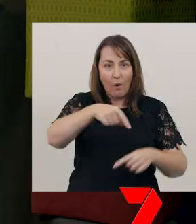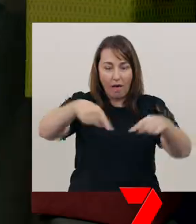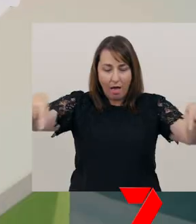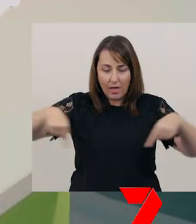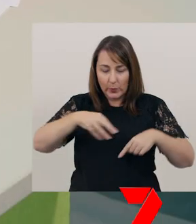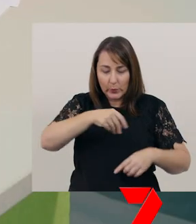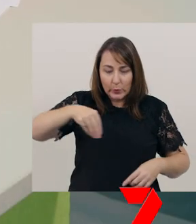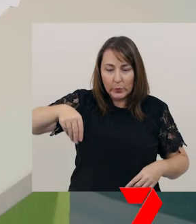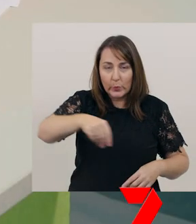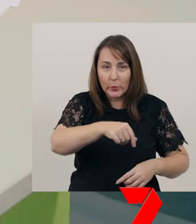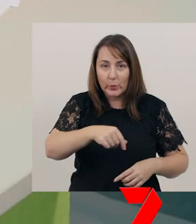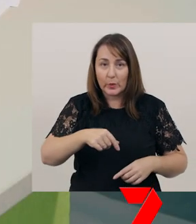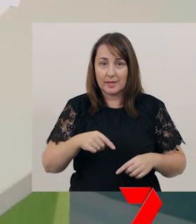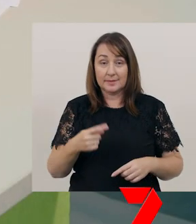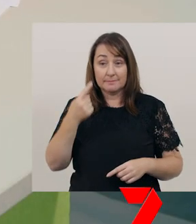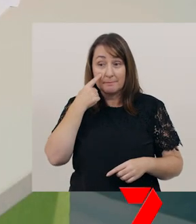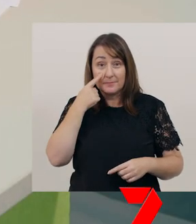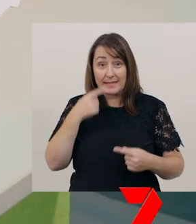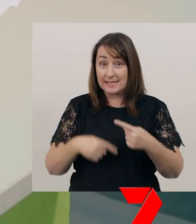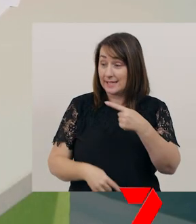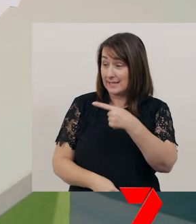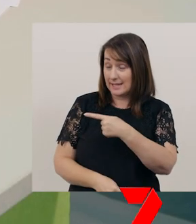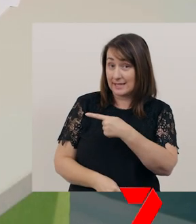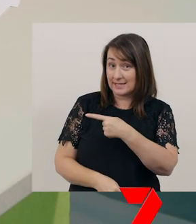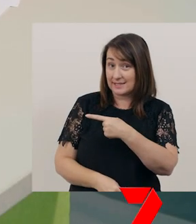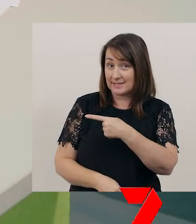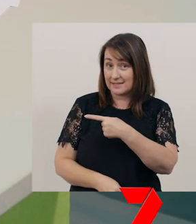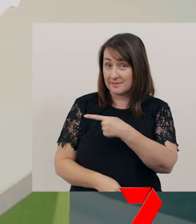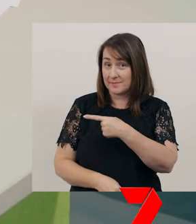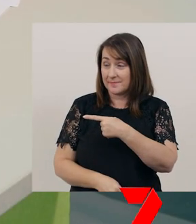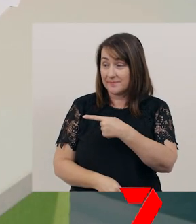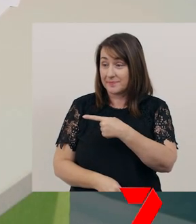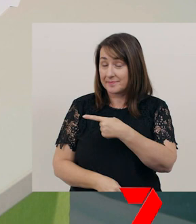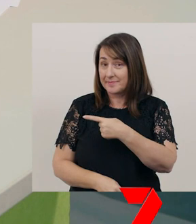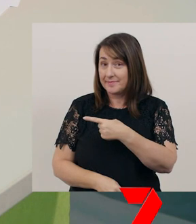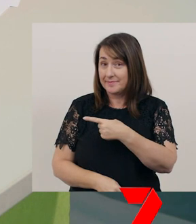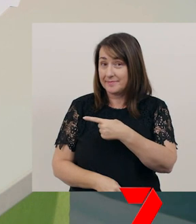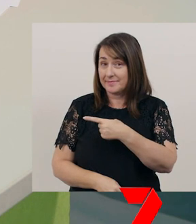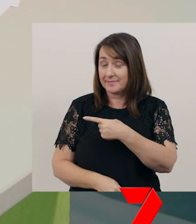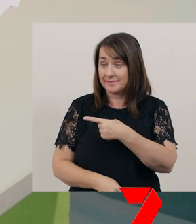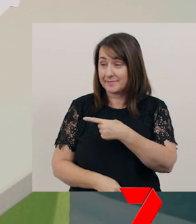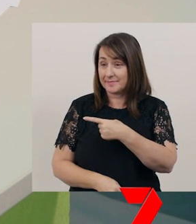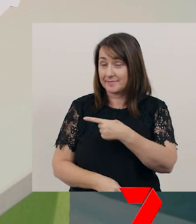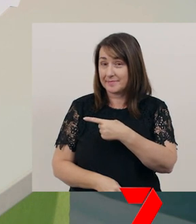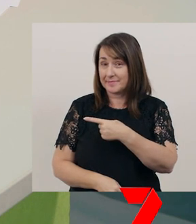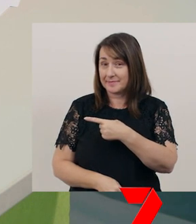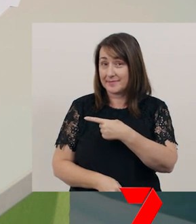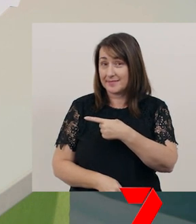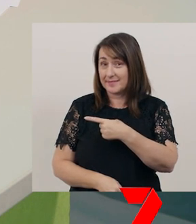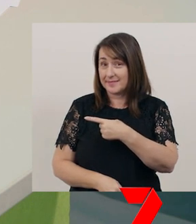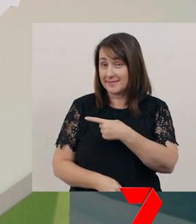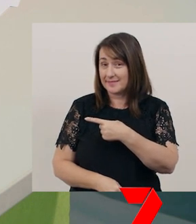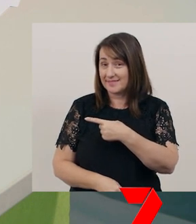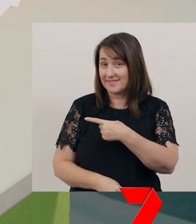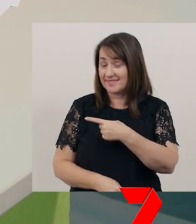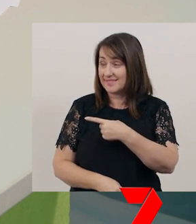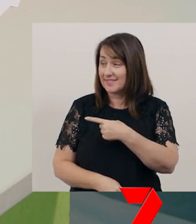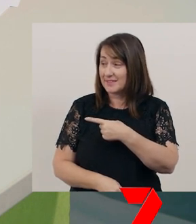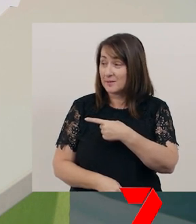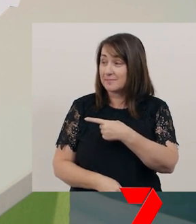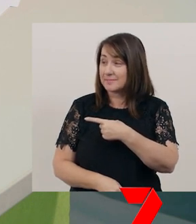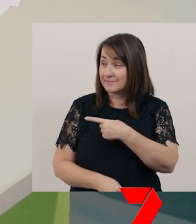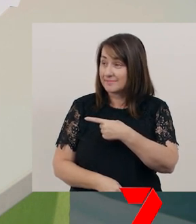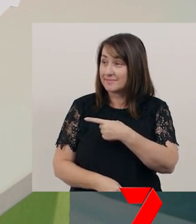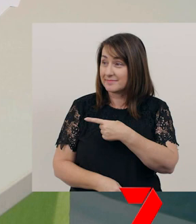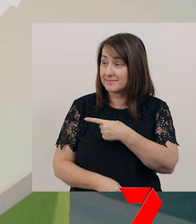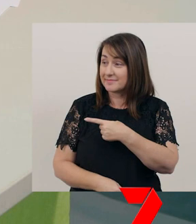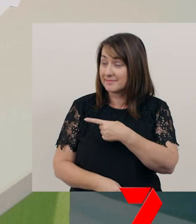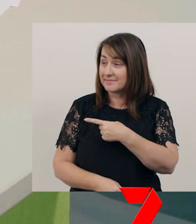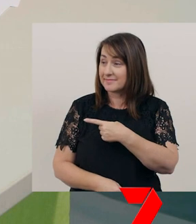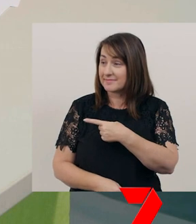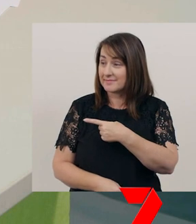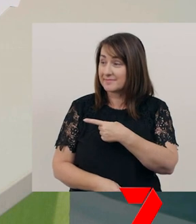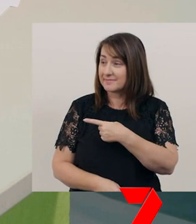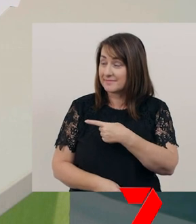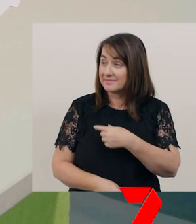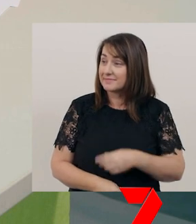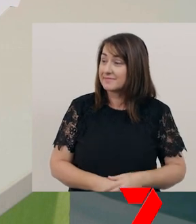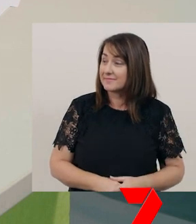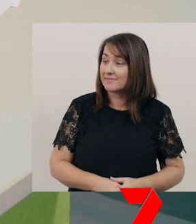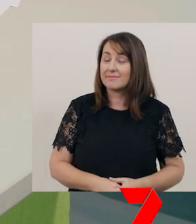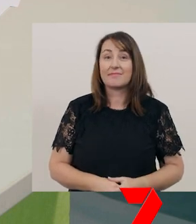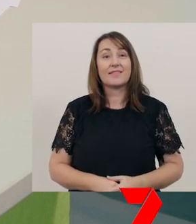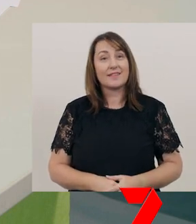I'm going to start here and go up, around, smooth turn down, quick turn up, and stop.